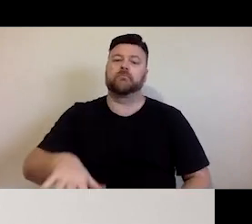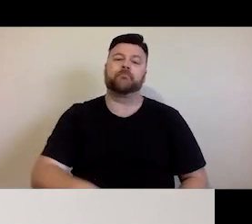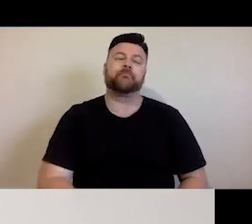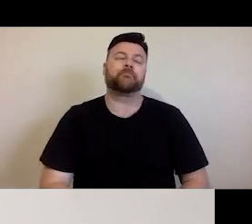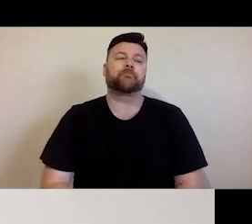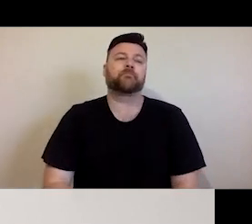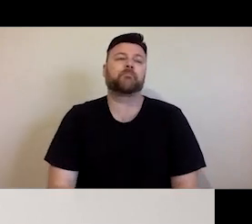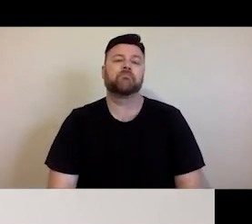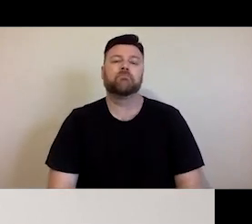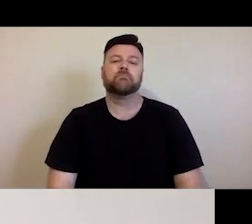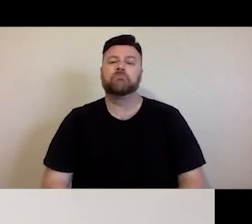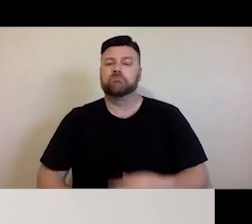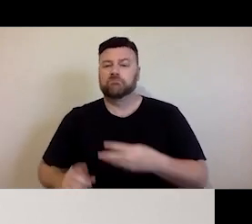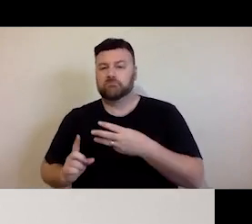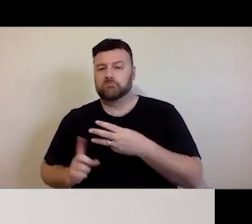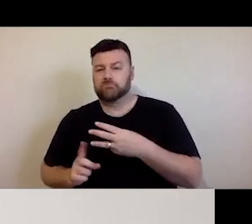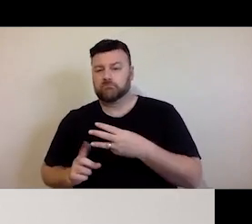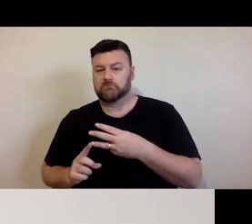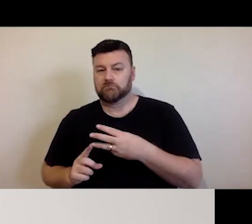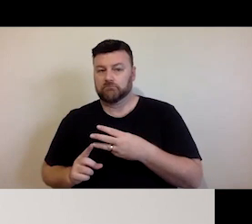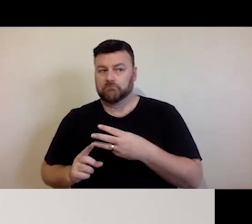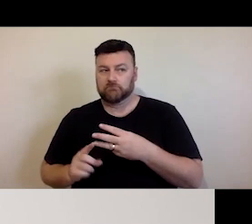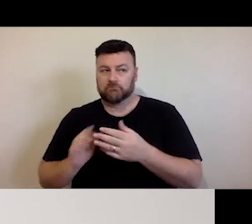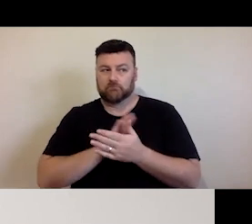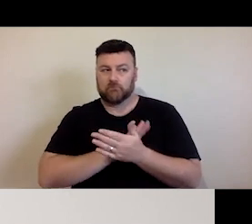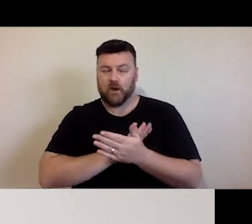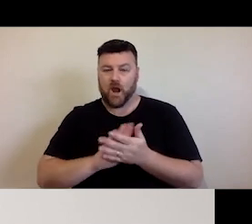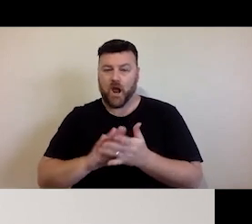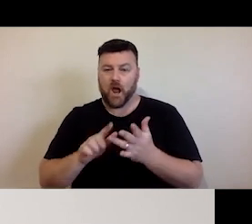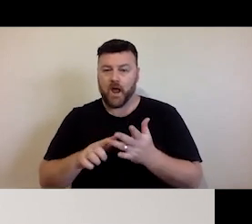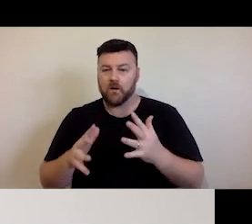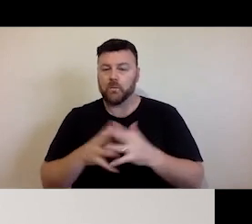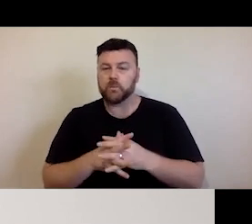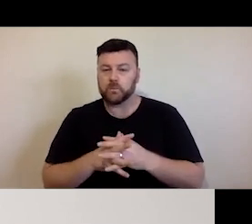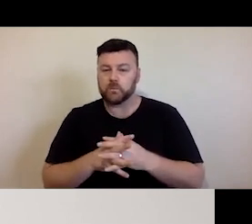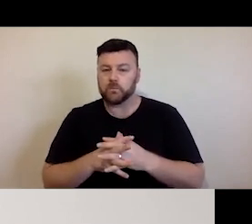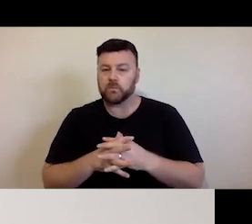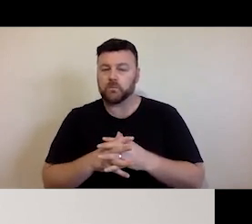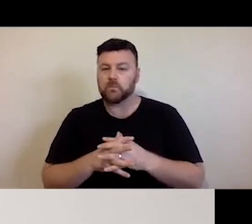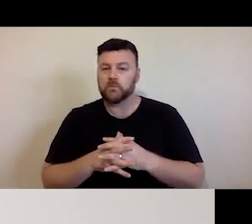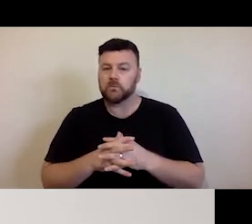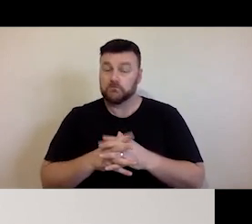focus on how. In this space, of the yellow pragmatic space, the purpose